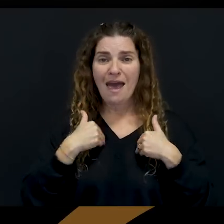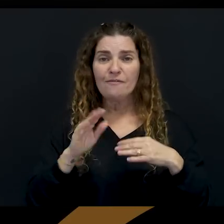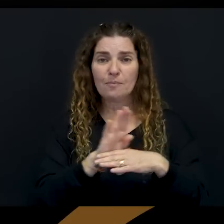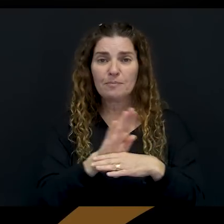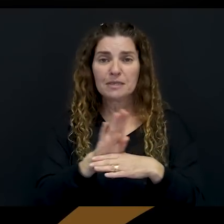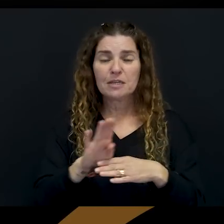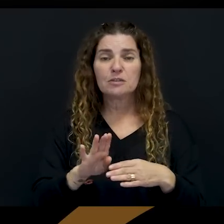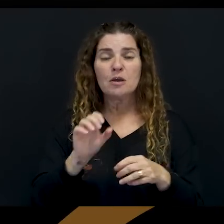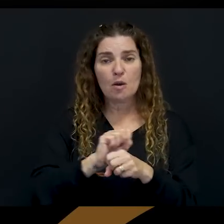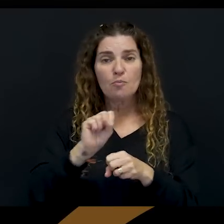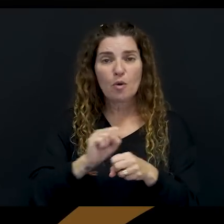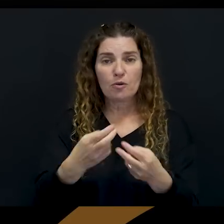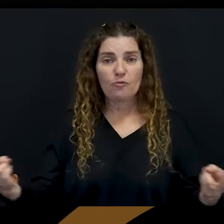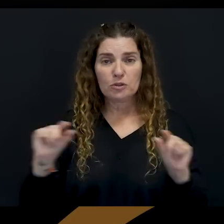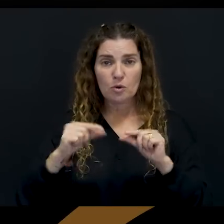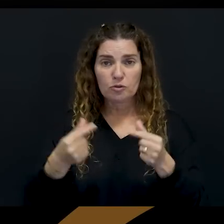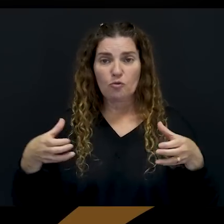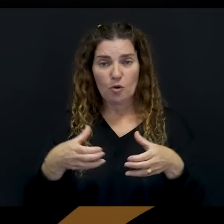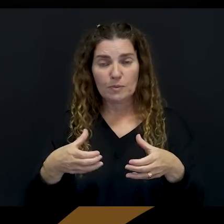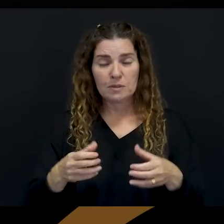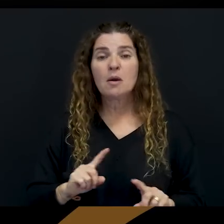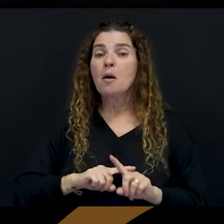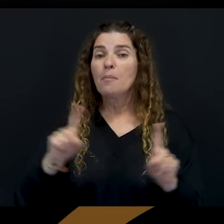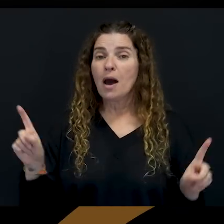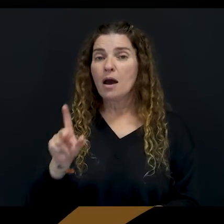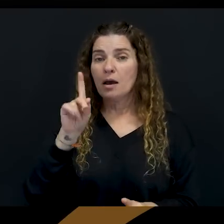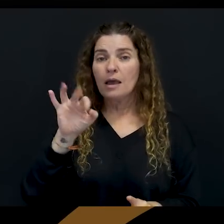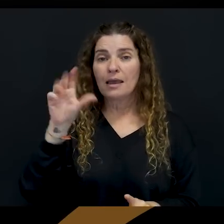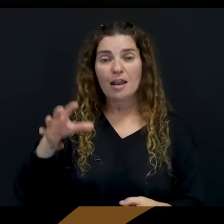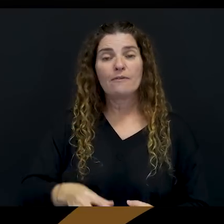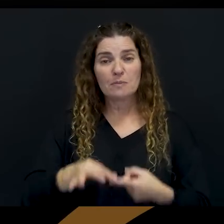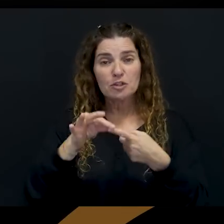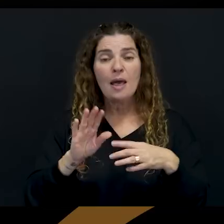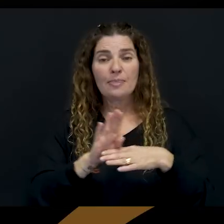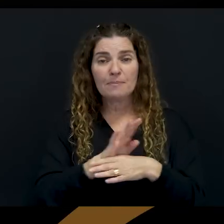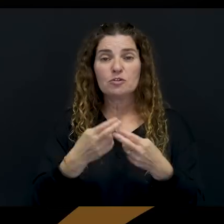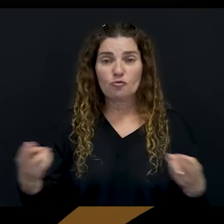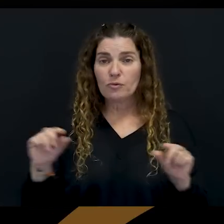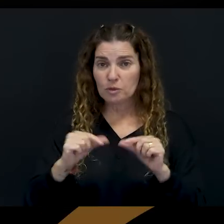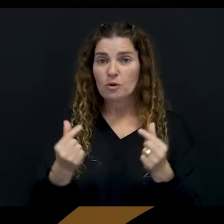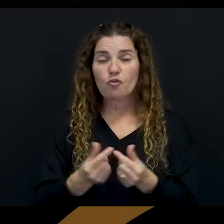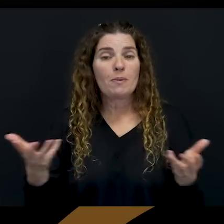But unlike a lot of companies, the business employee resource groups at Kellanova had a seat at the table with leaders.